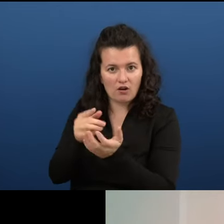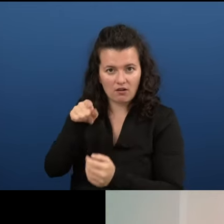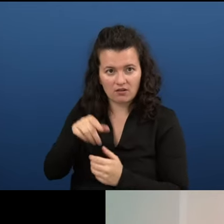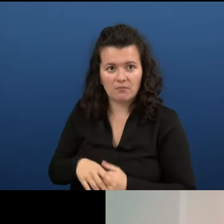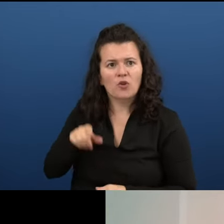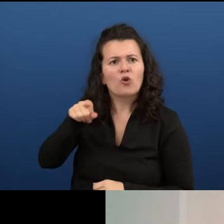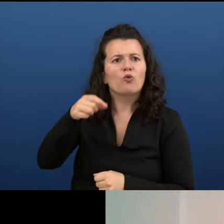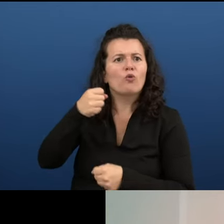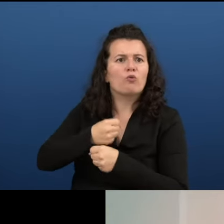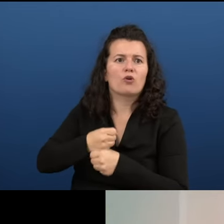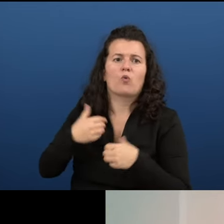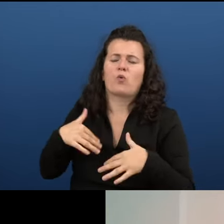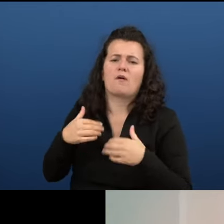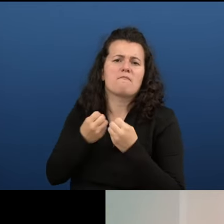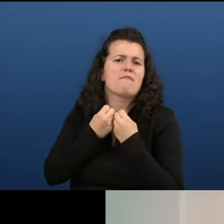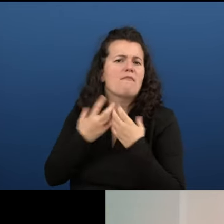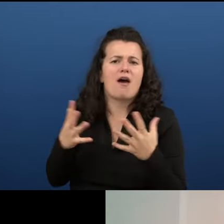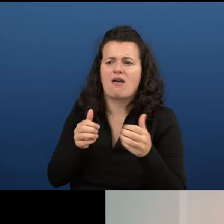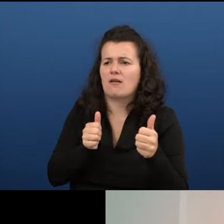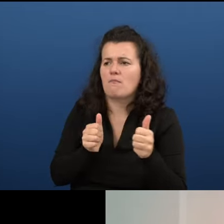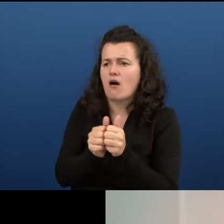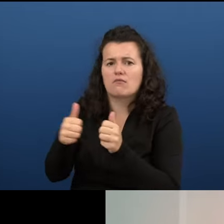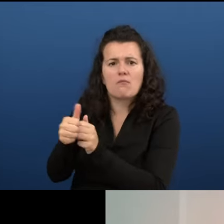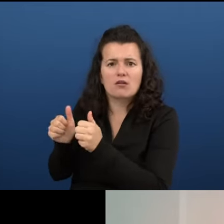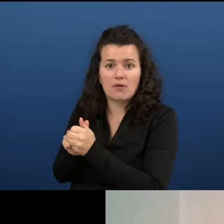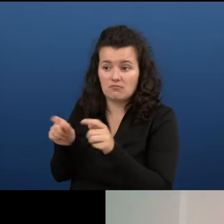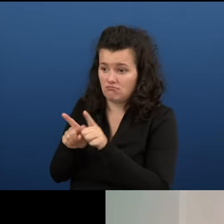paid you know go back to Nigeria epic 15:28:07 does not focus on Africa. We have